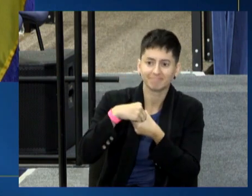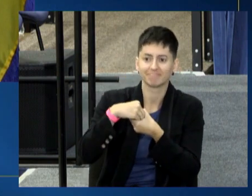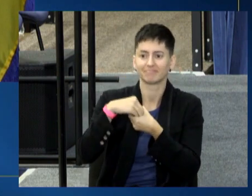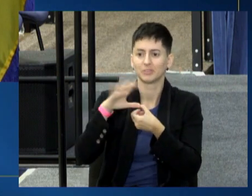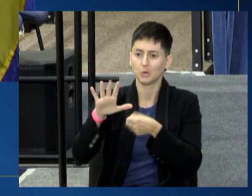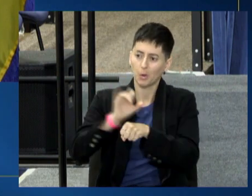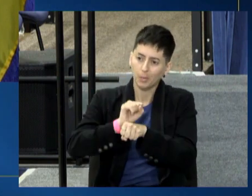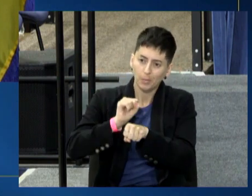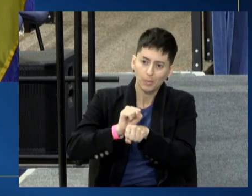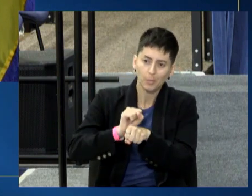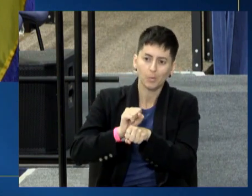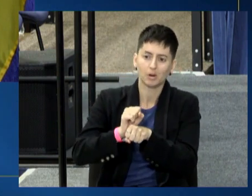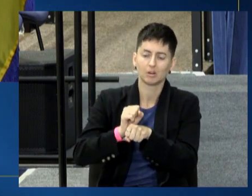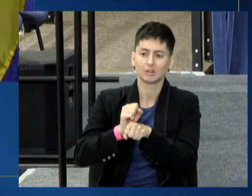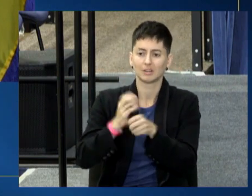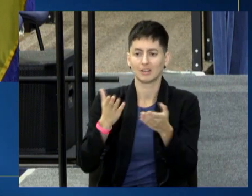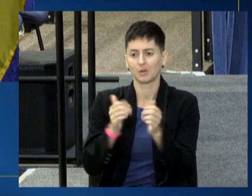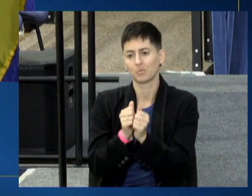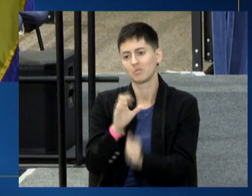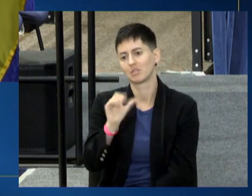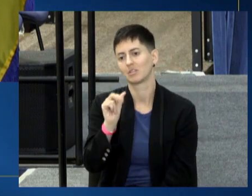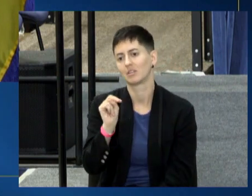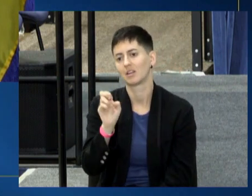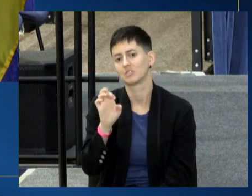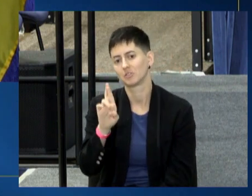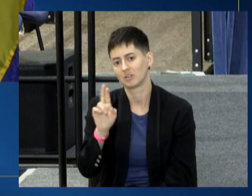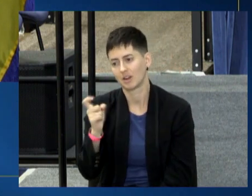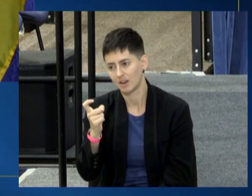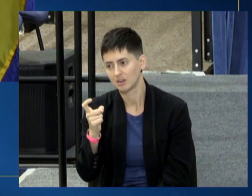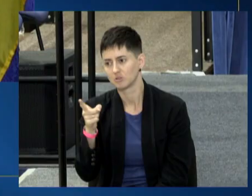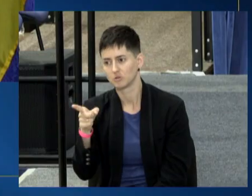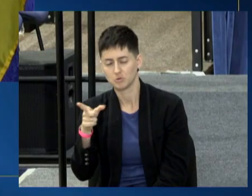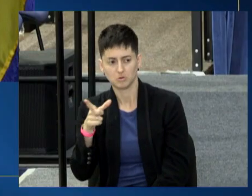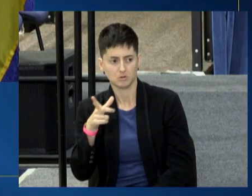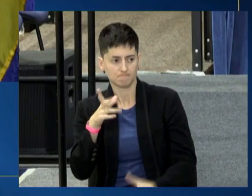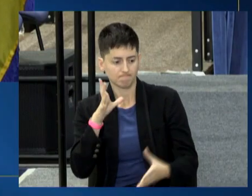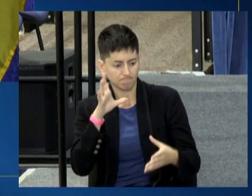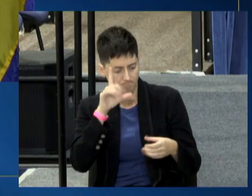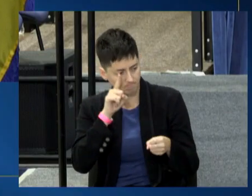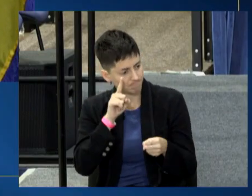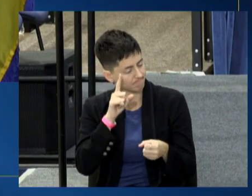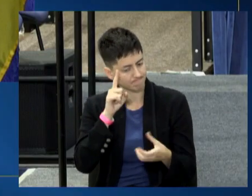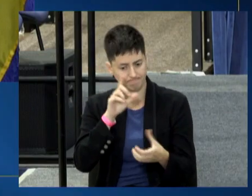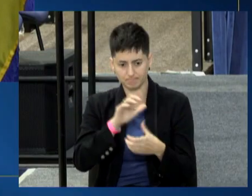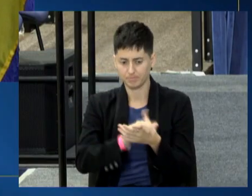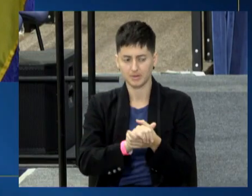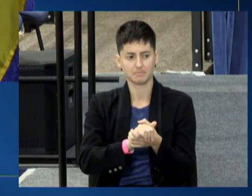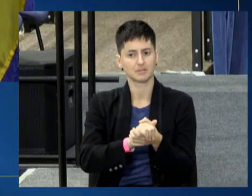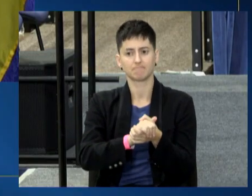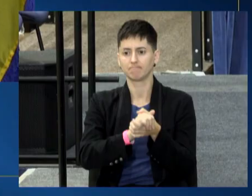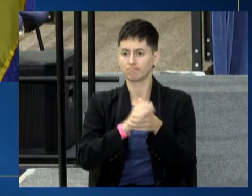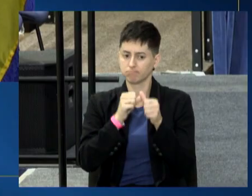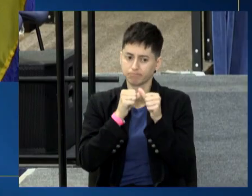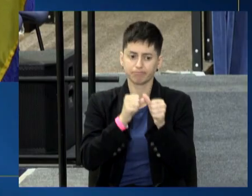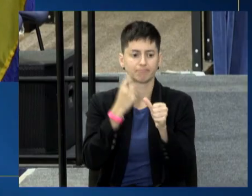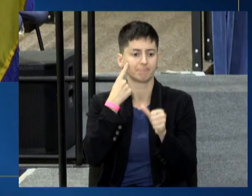to cancer patients. Now, I'd like to introduce Dr. Kamal Menghrajani, assistant director for